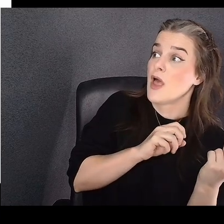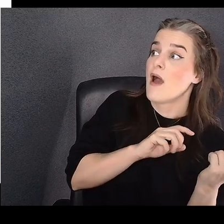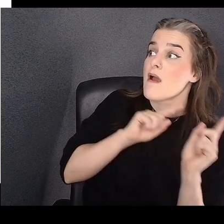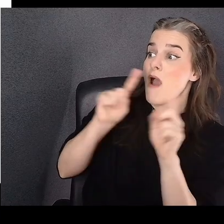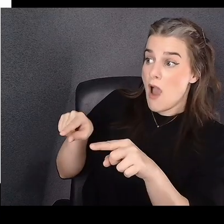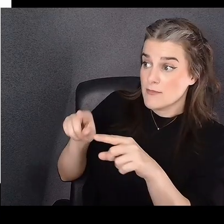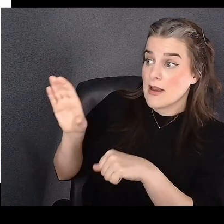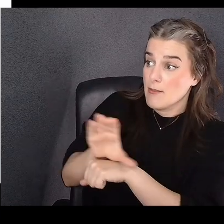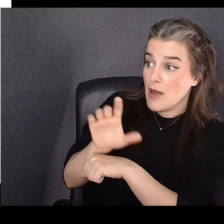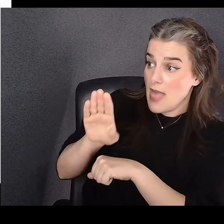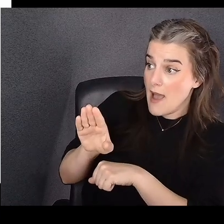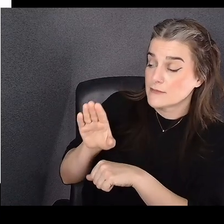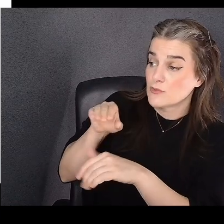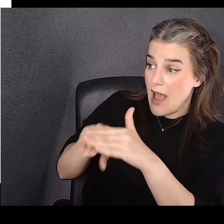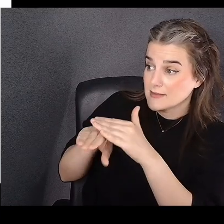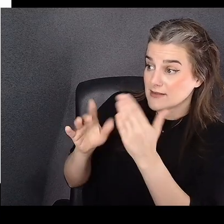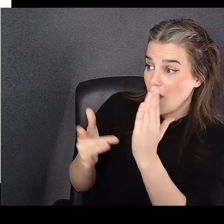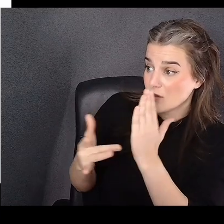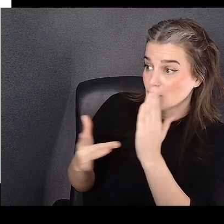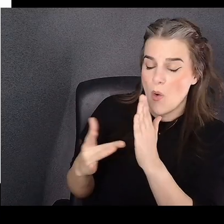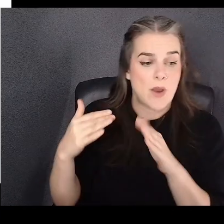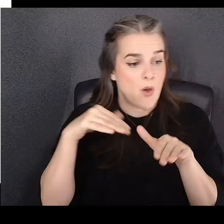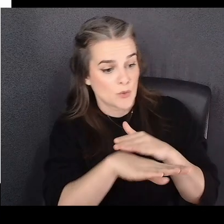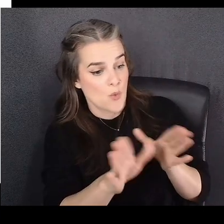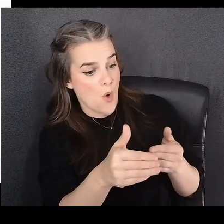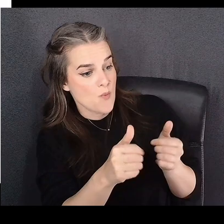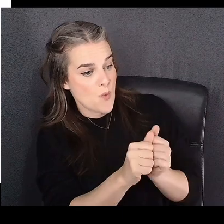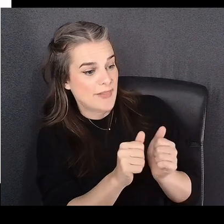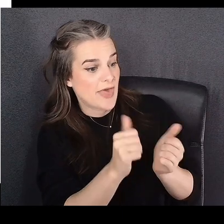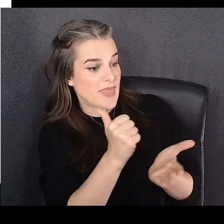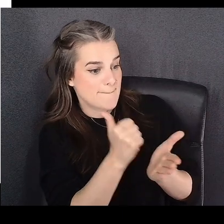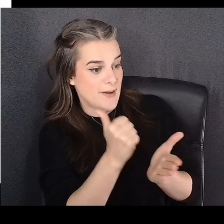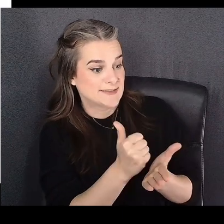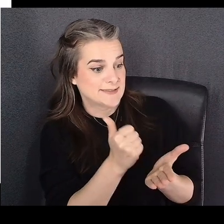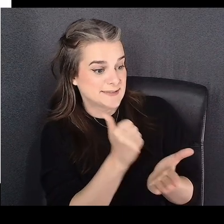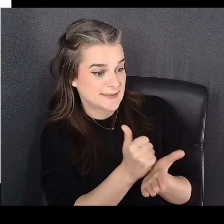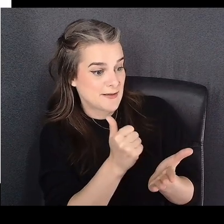or assisting with a program to make some modifications. But now that in-room support position,